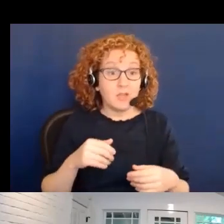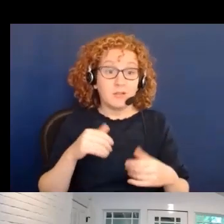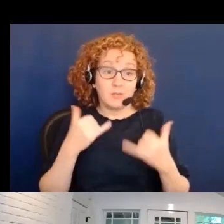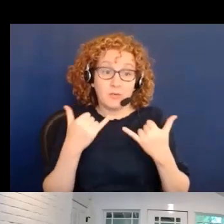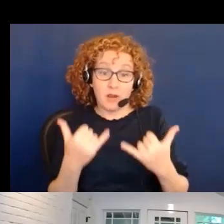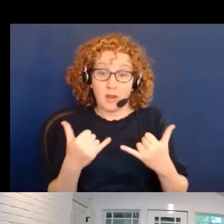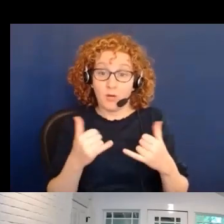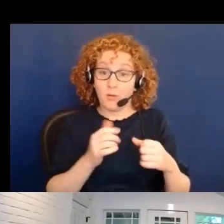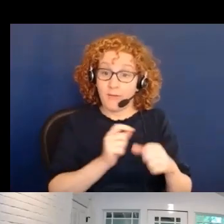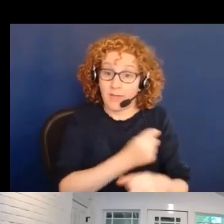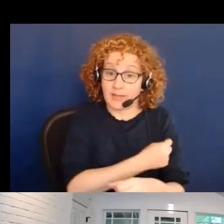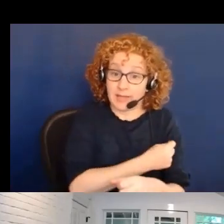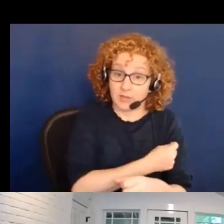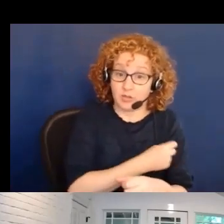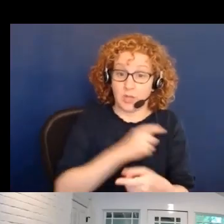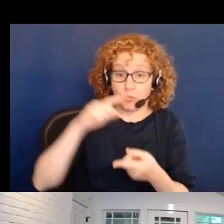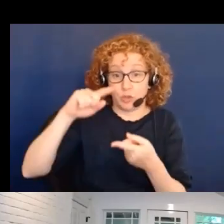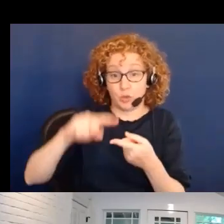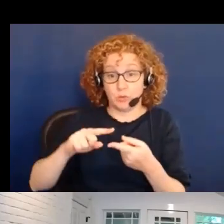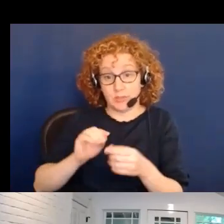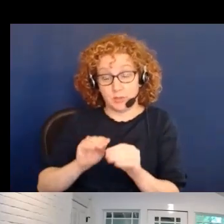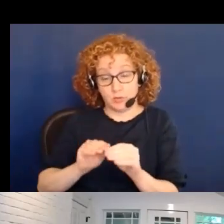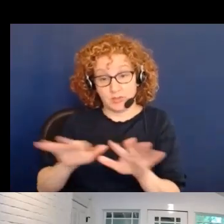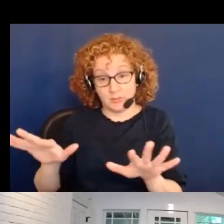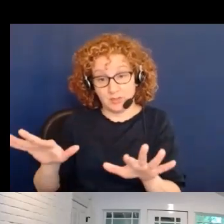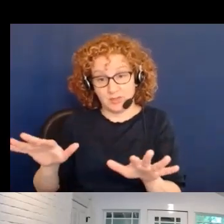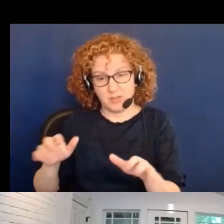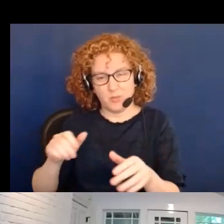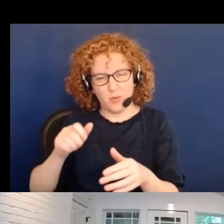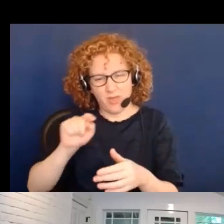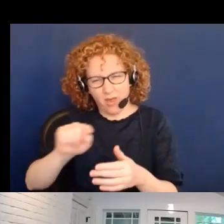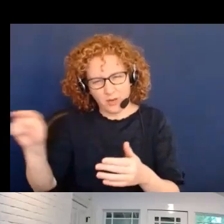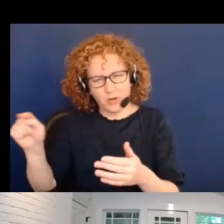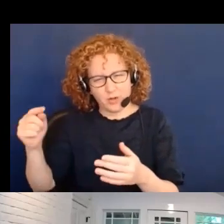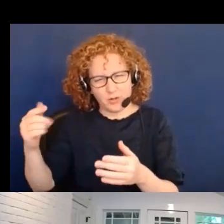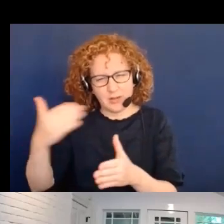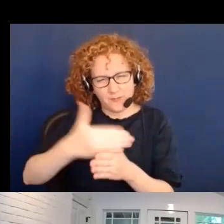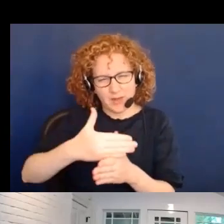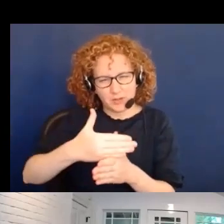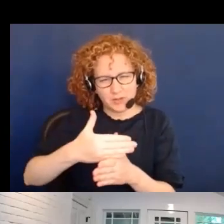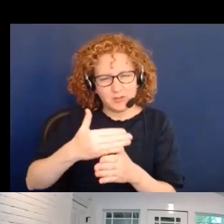reducing transmission with other interventions while everybody is getting vaccinated